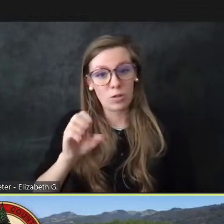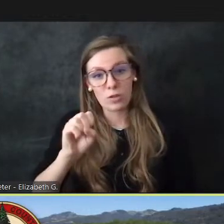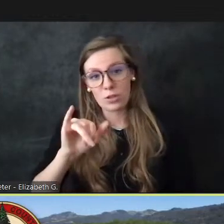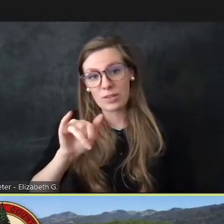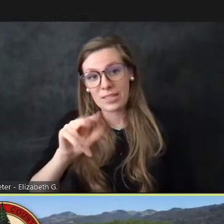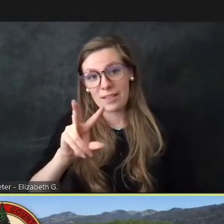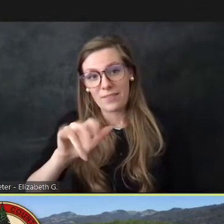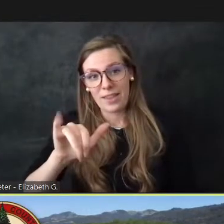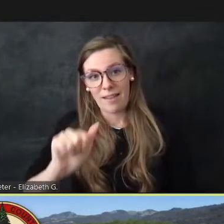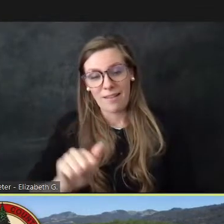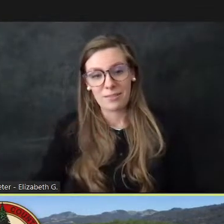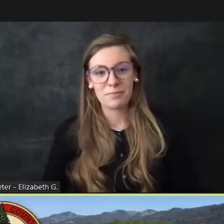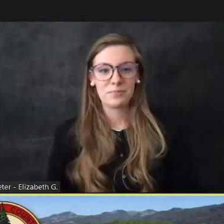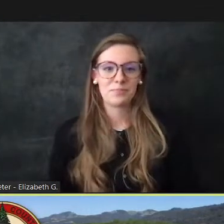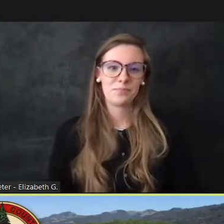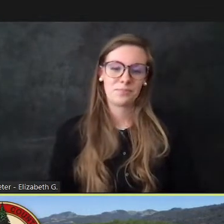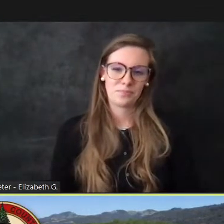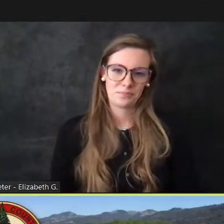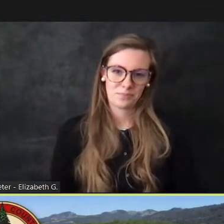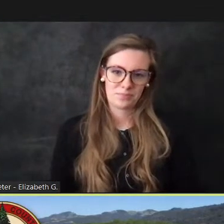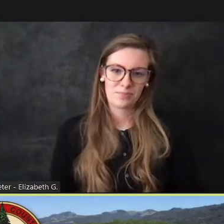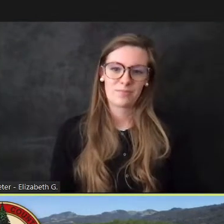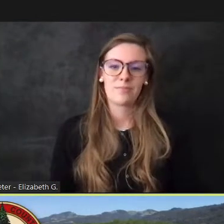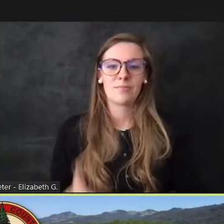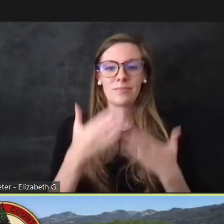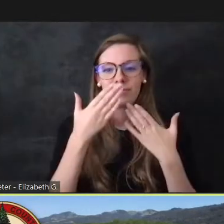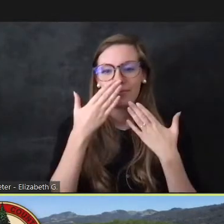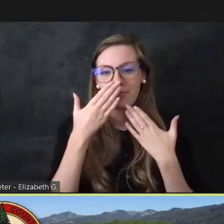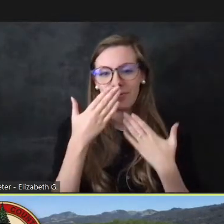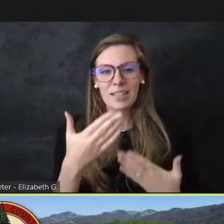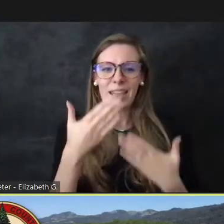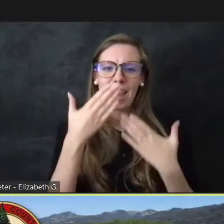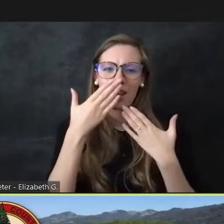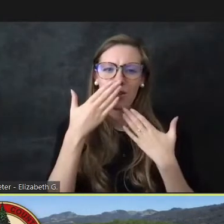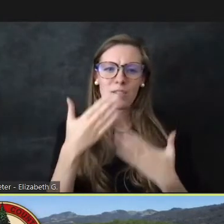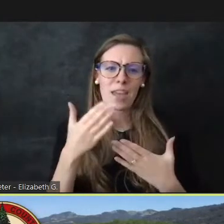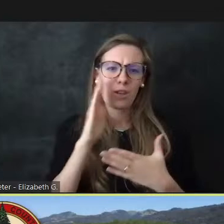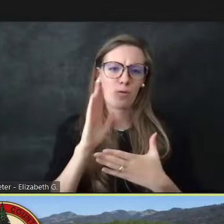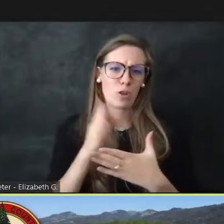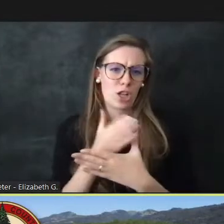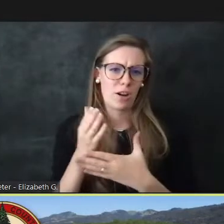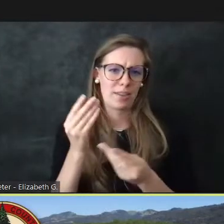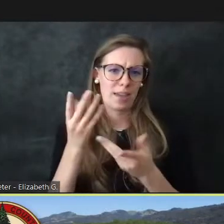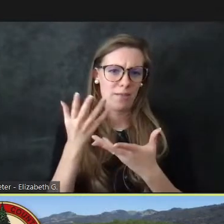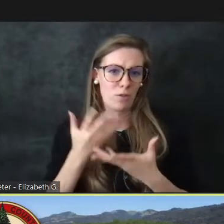Thank you for sharing that information. So now we want to ask if people have any